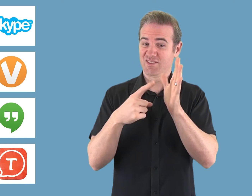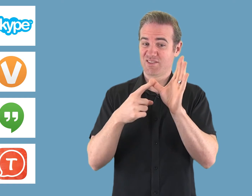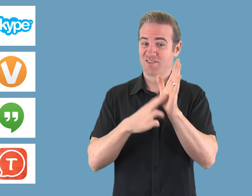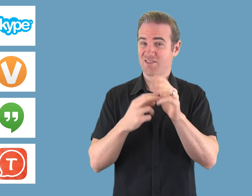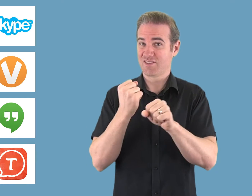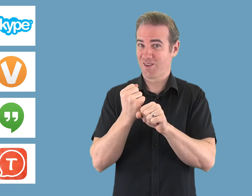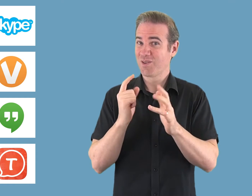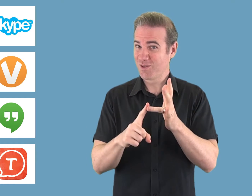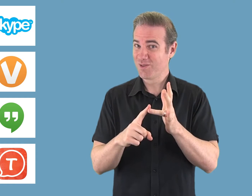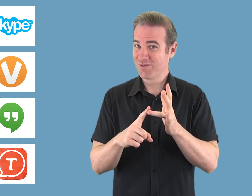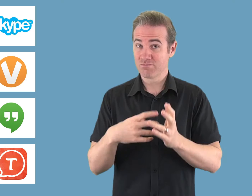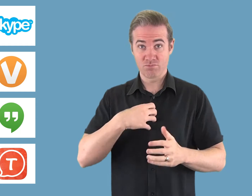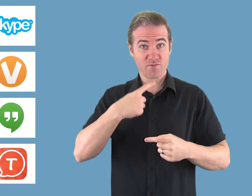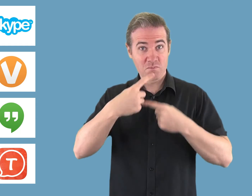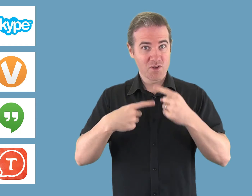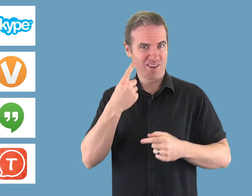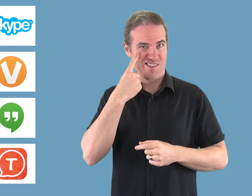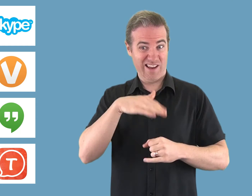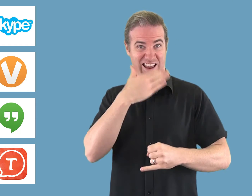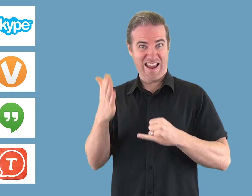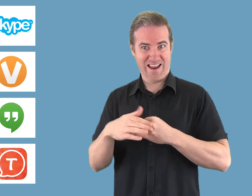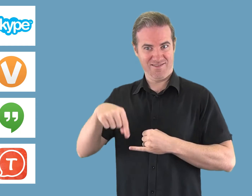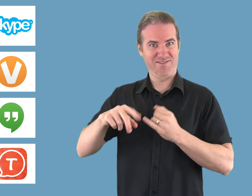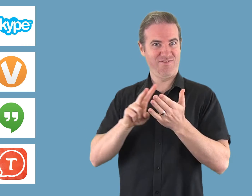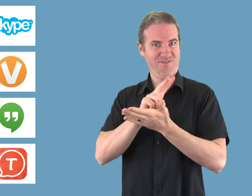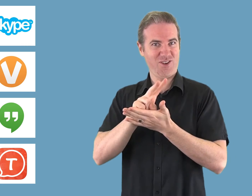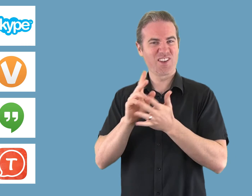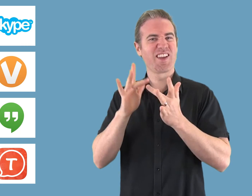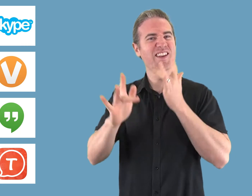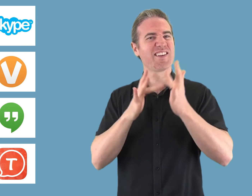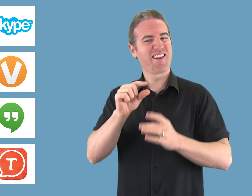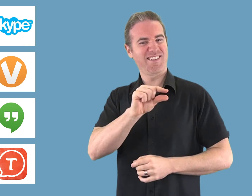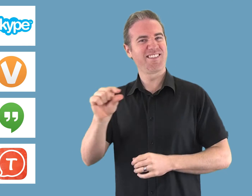Tango